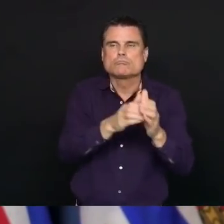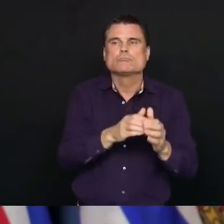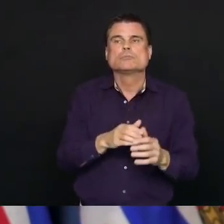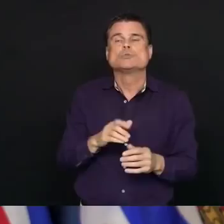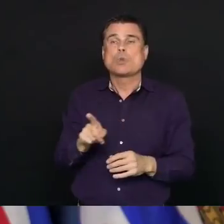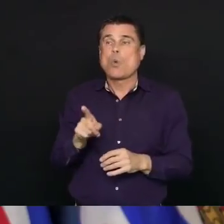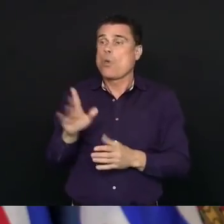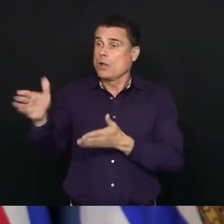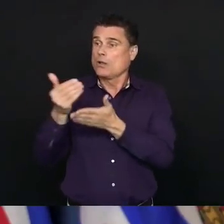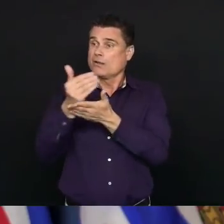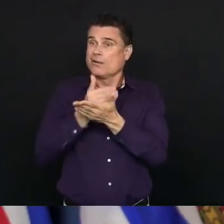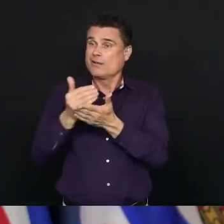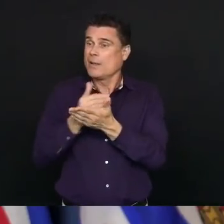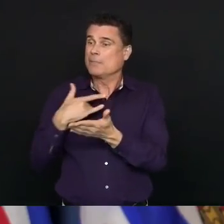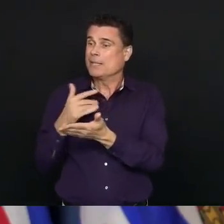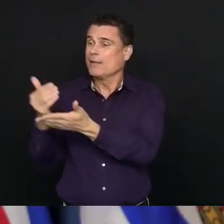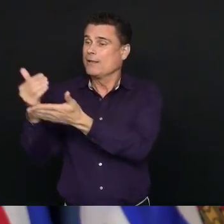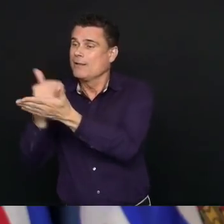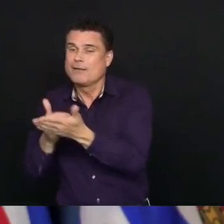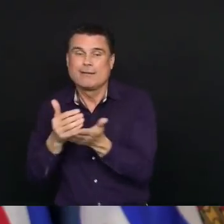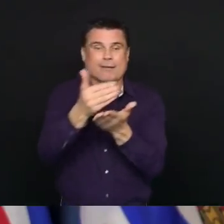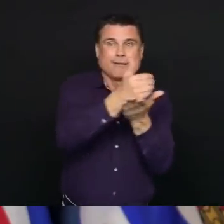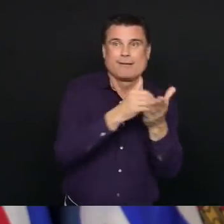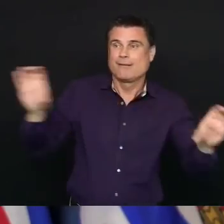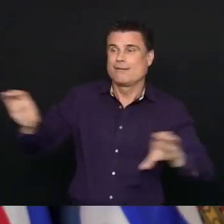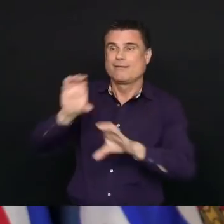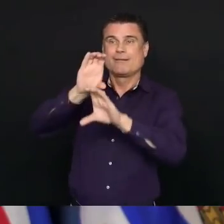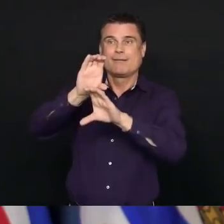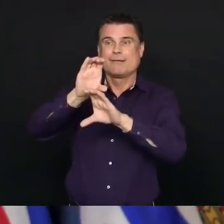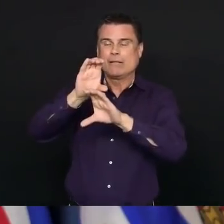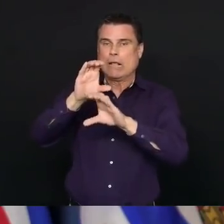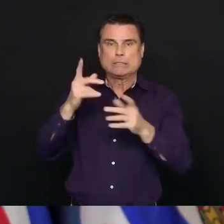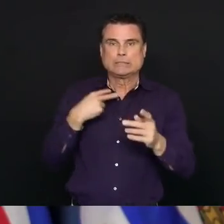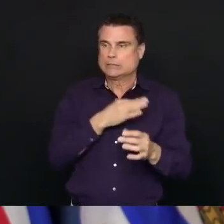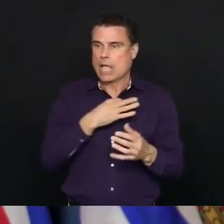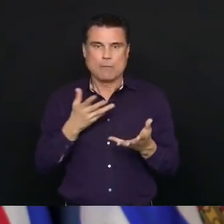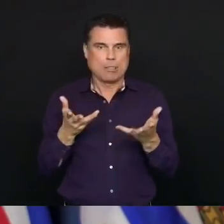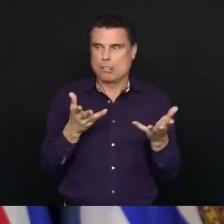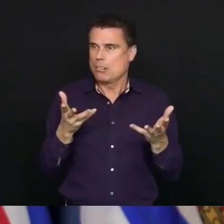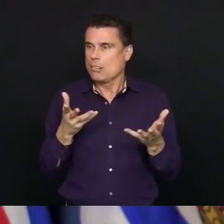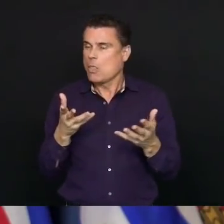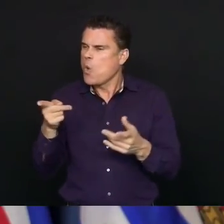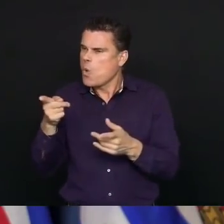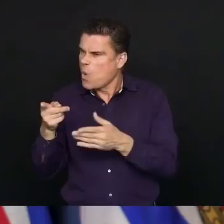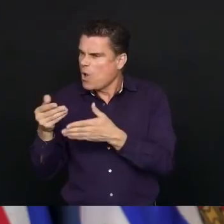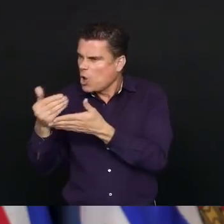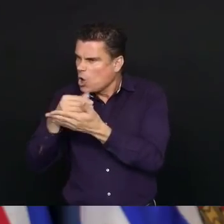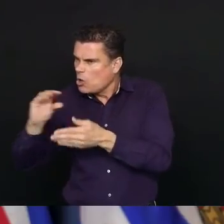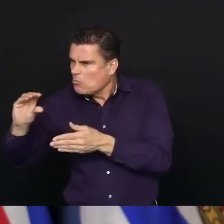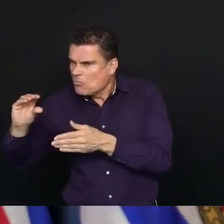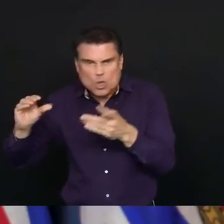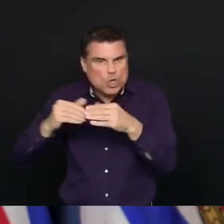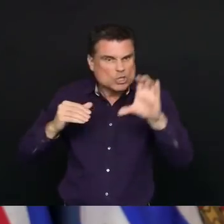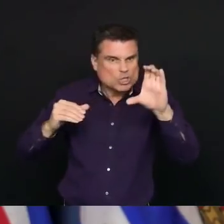So there are differing wages. People earning a different amount in two different care homes. That way they do not have to choose based